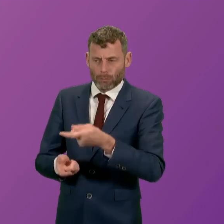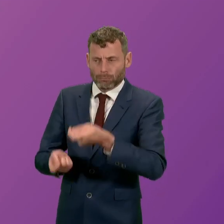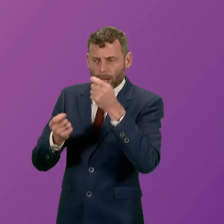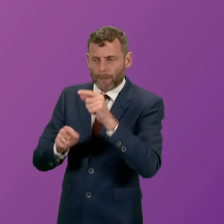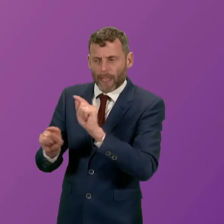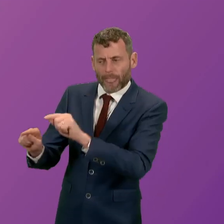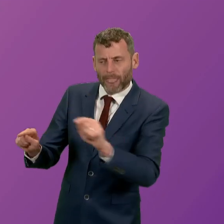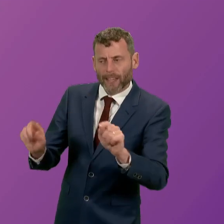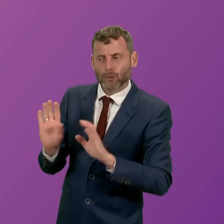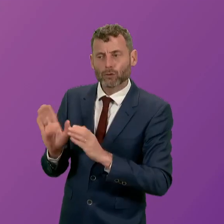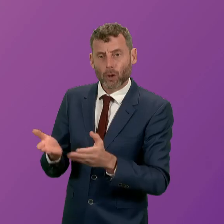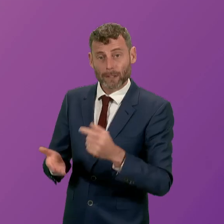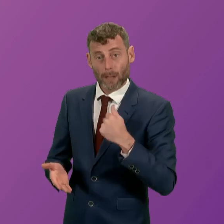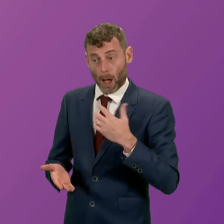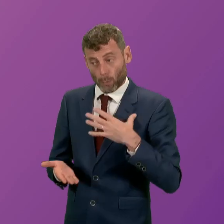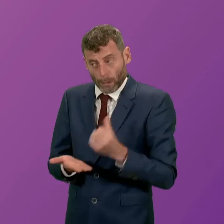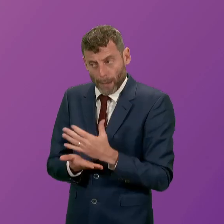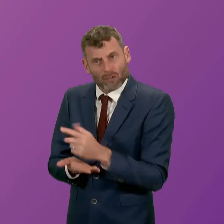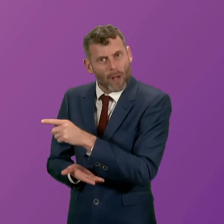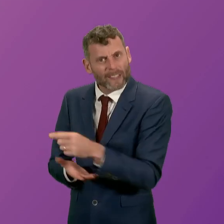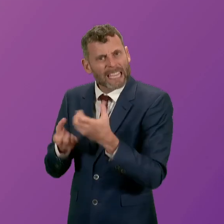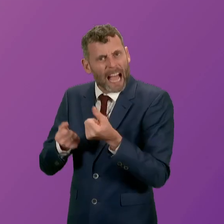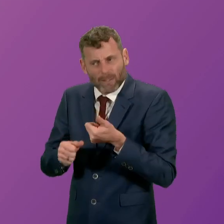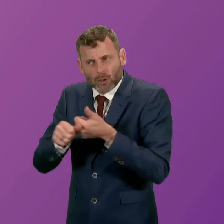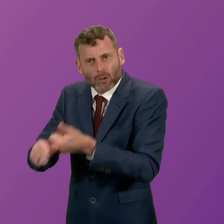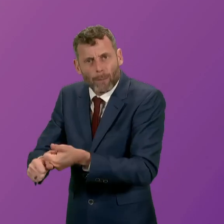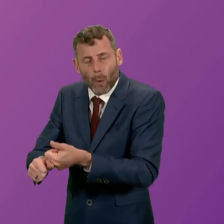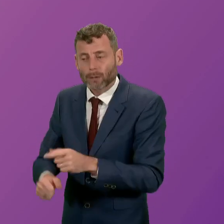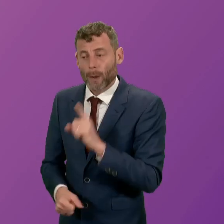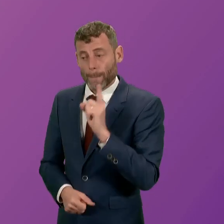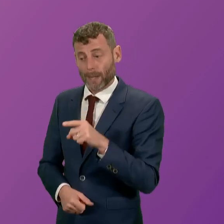raised are supported around the country. Those are operational decisions for integration joint